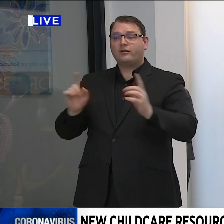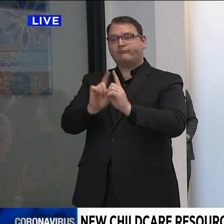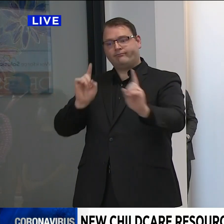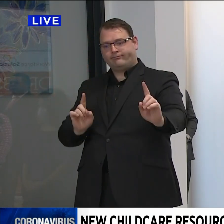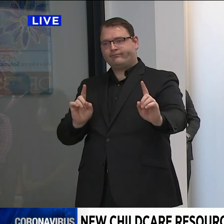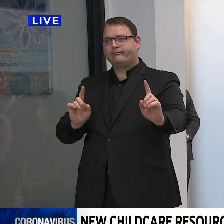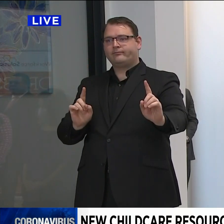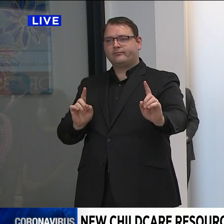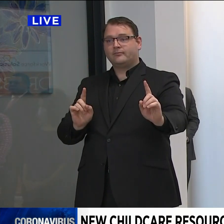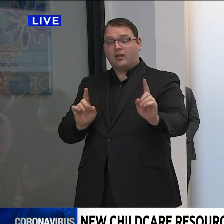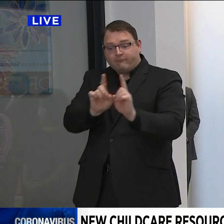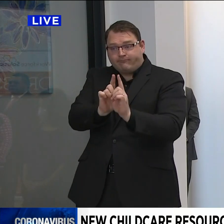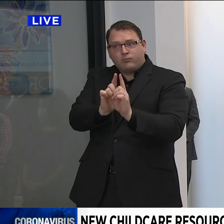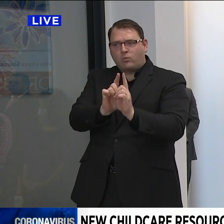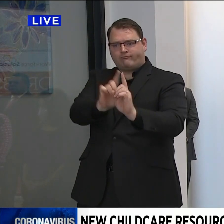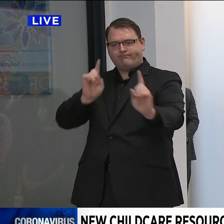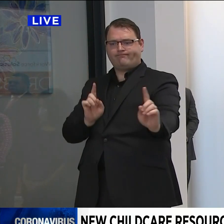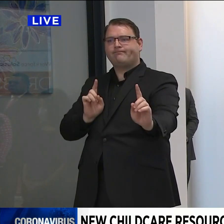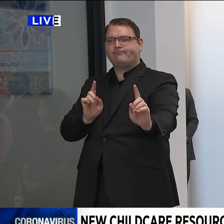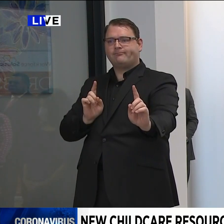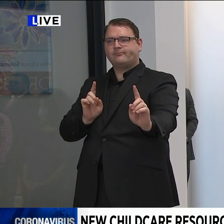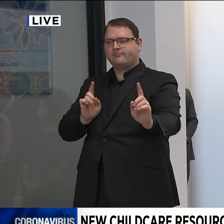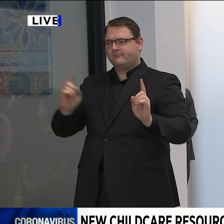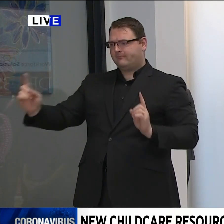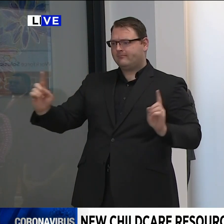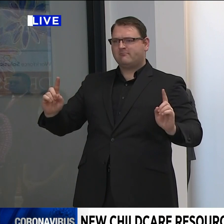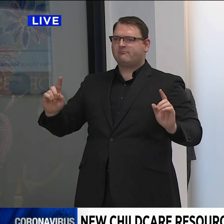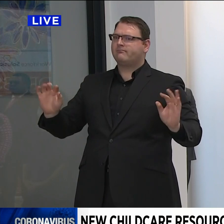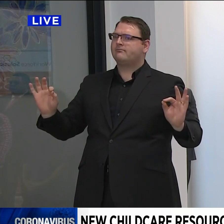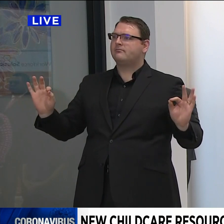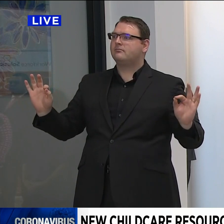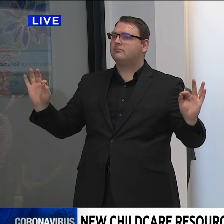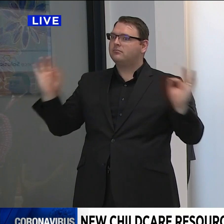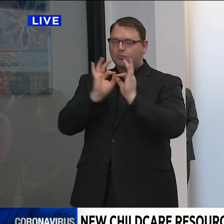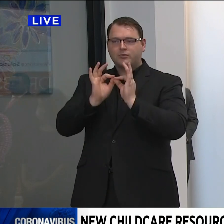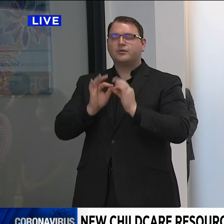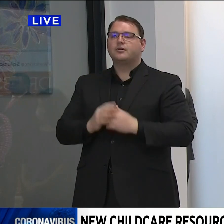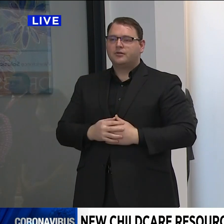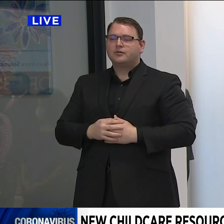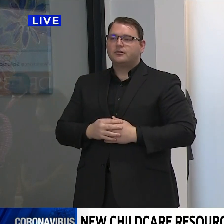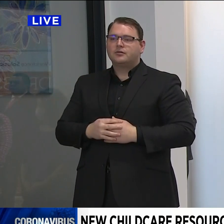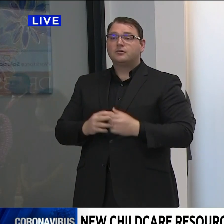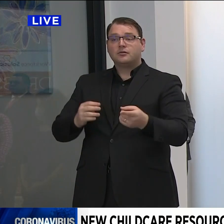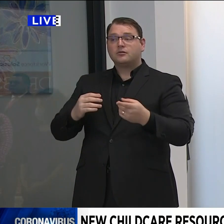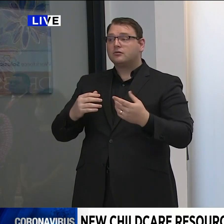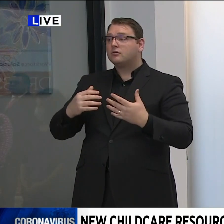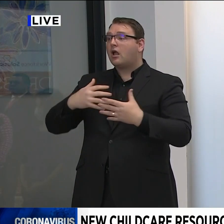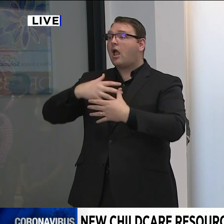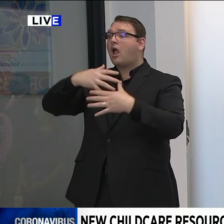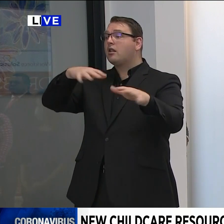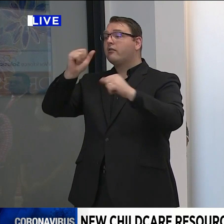in 95 Henri or hospital surgical mask. surgical mask. Let me be clear there is no Let me be clear there is no substitute for social substitute for social distancing and so even though